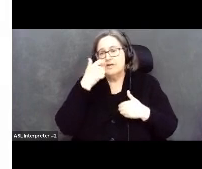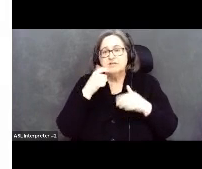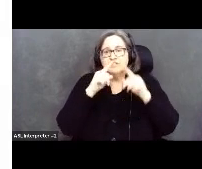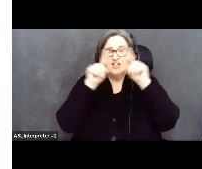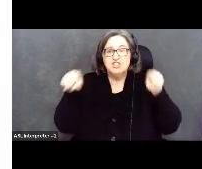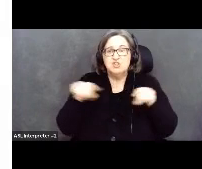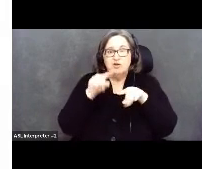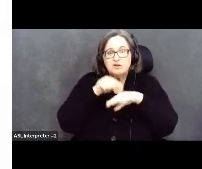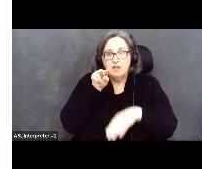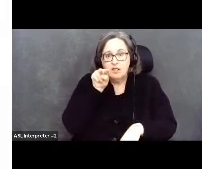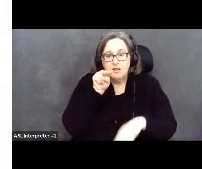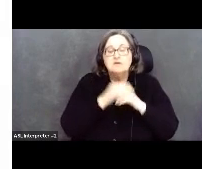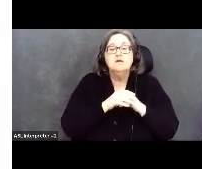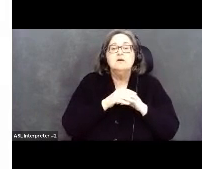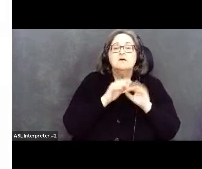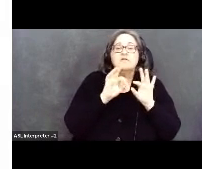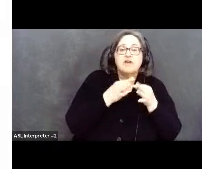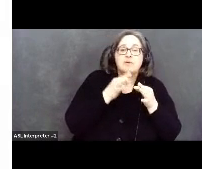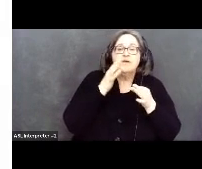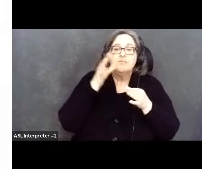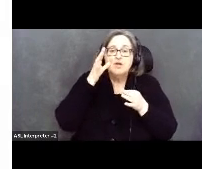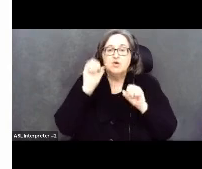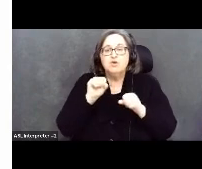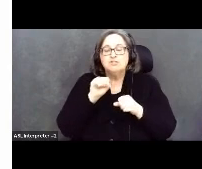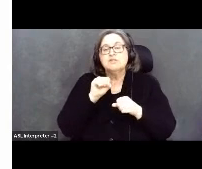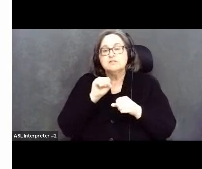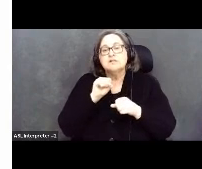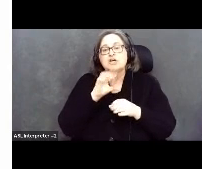Parents or family members could build in quick brain break that is could be